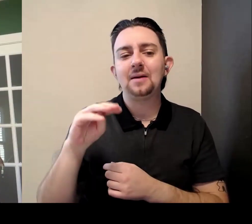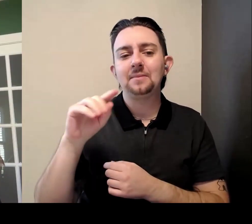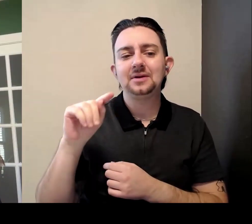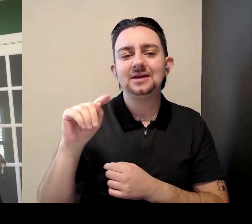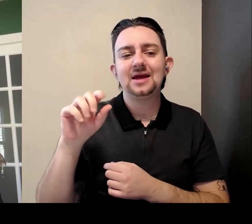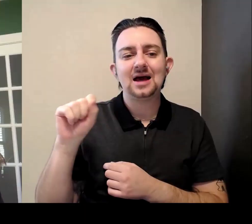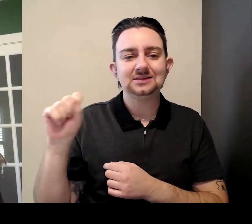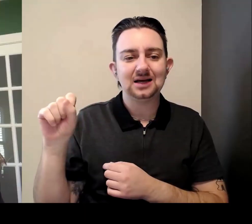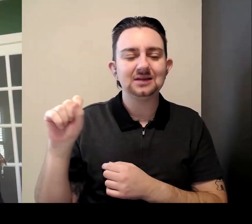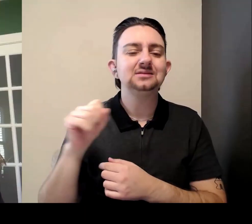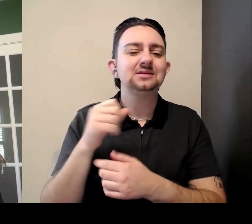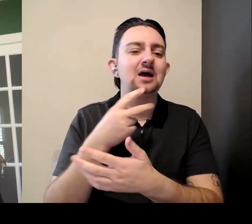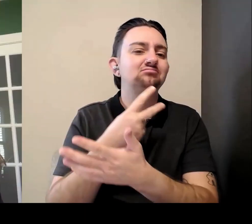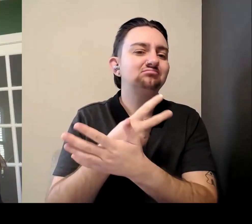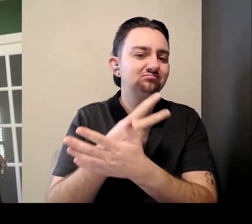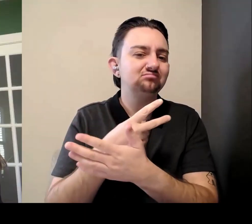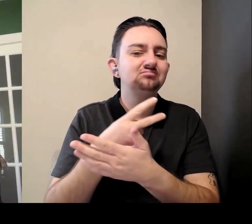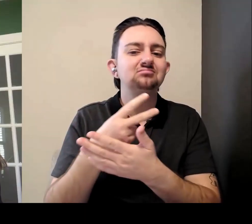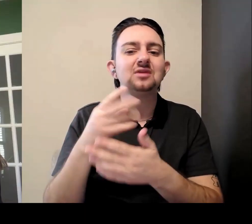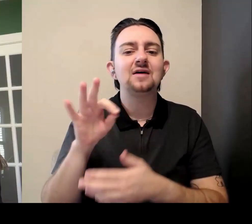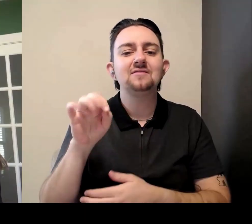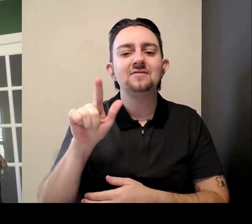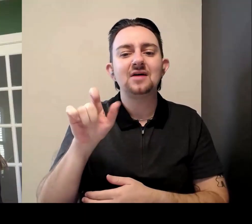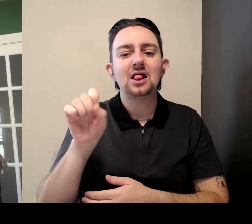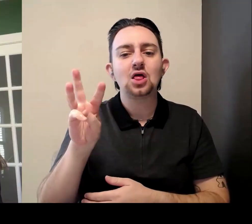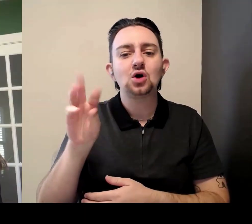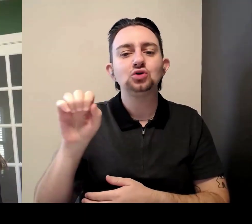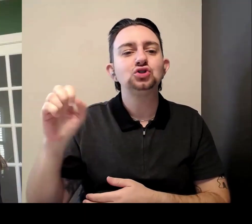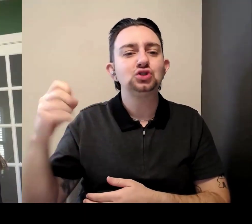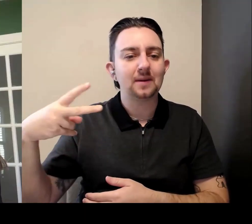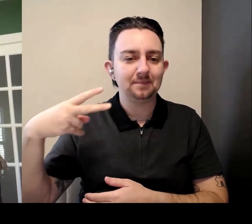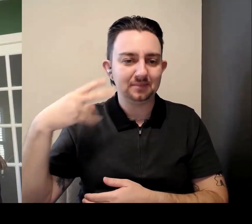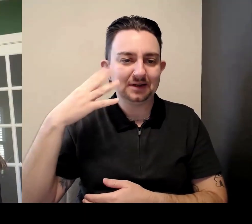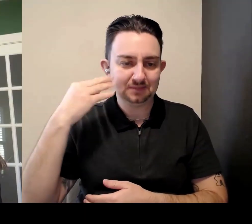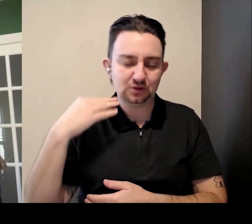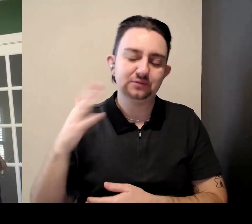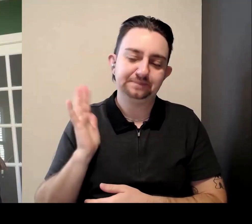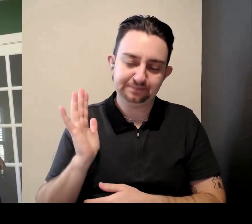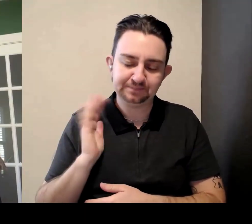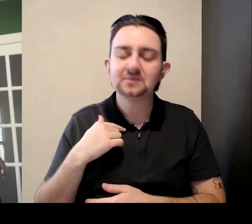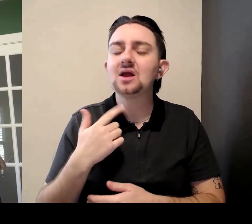And one of the things, and I'll talk about it probably more later, is how